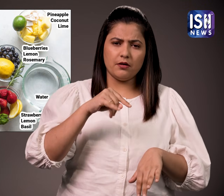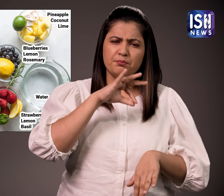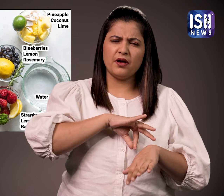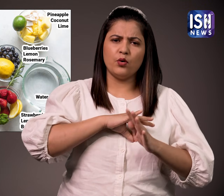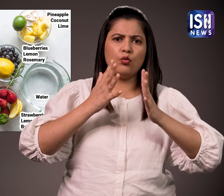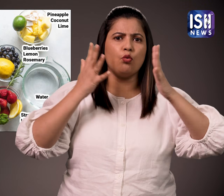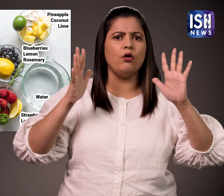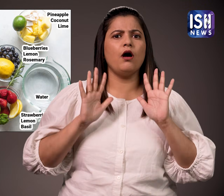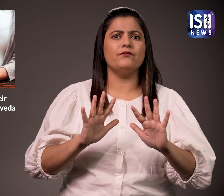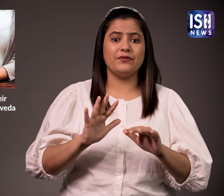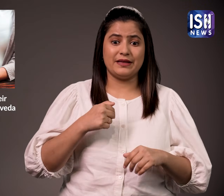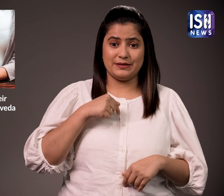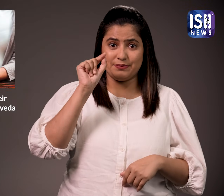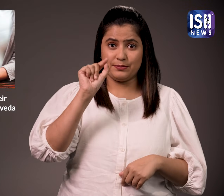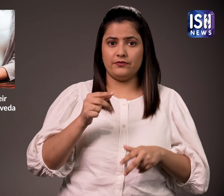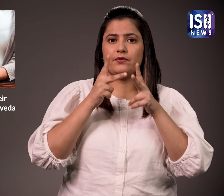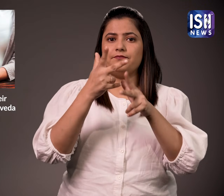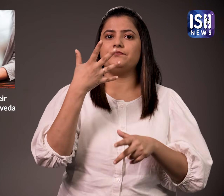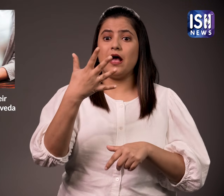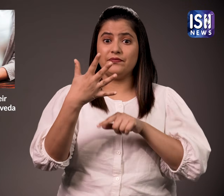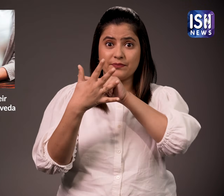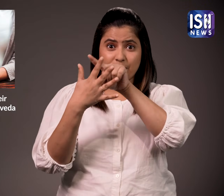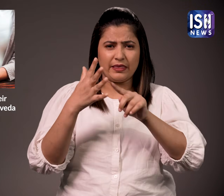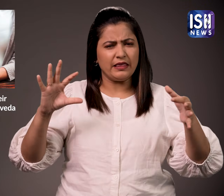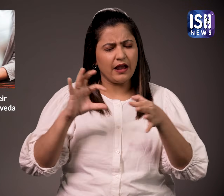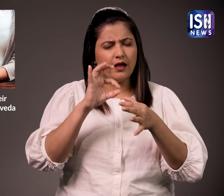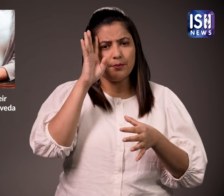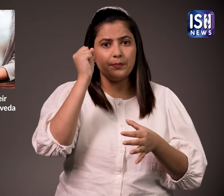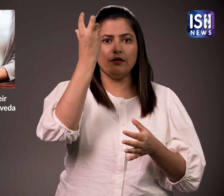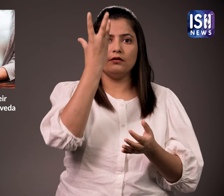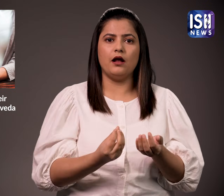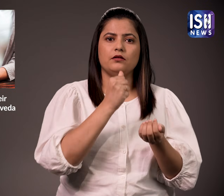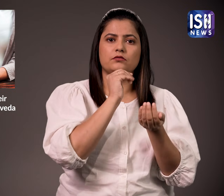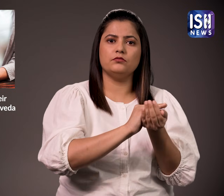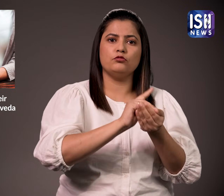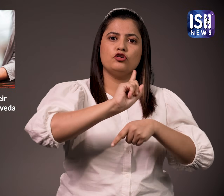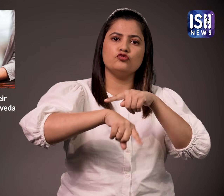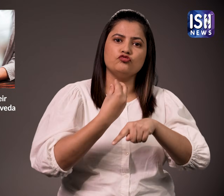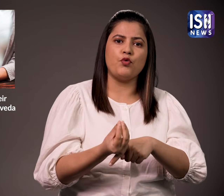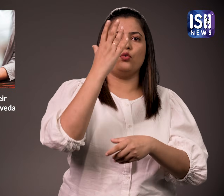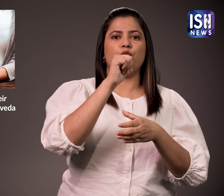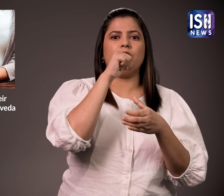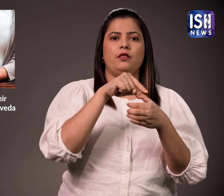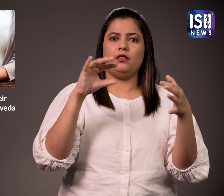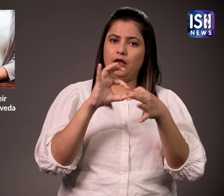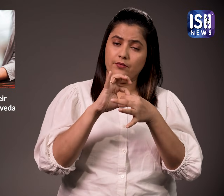Infused water has many benefits. I'll tell you about 5 infused waters that you can soak at night and drink the next day.